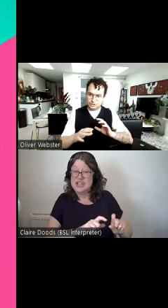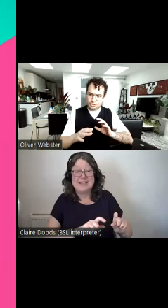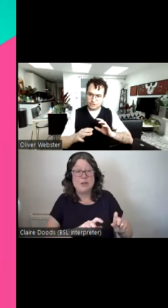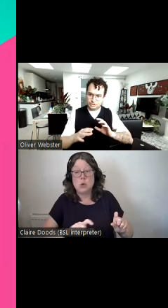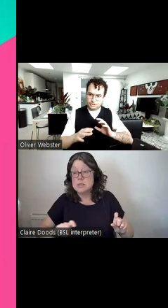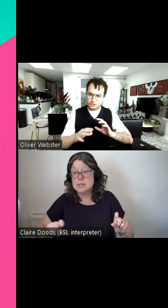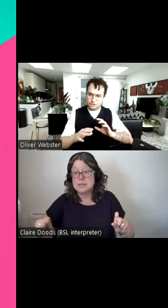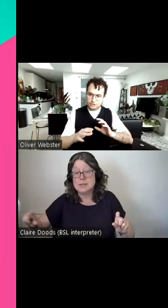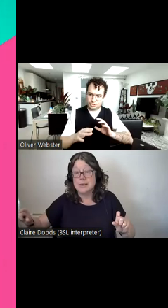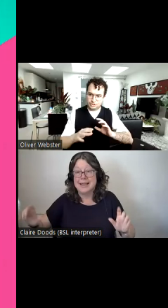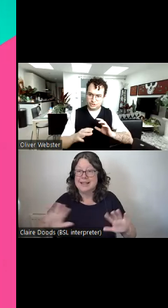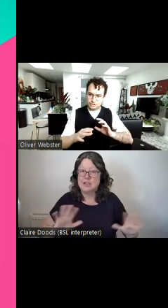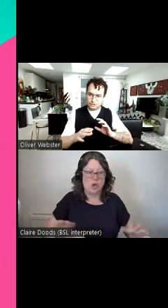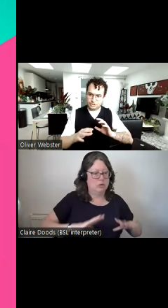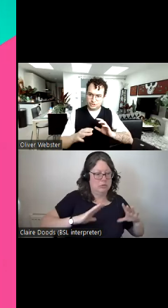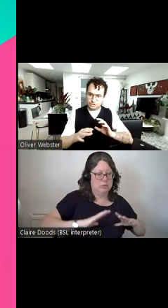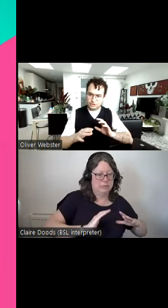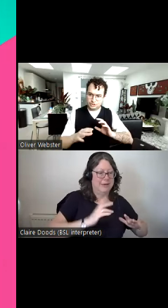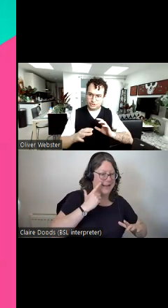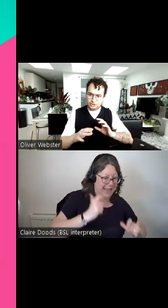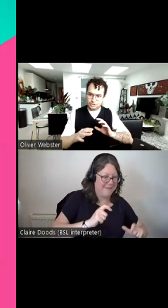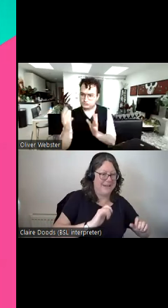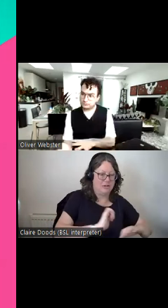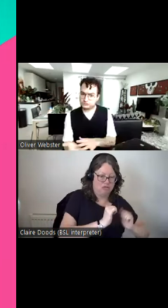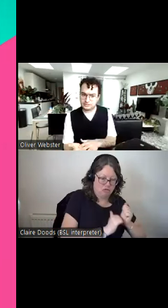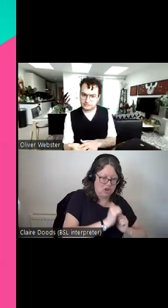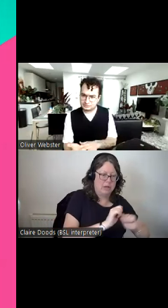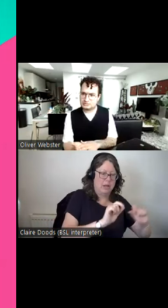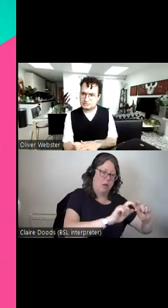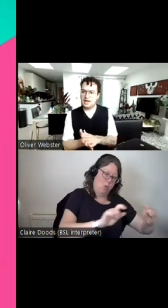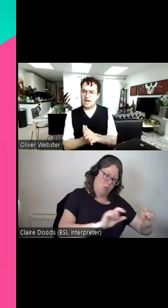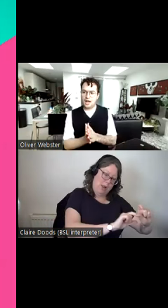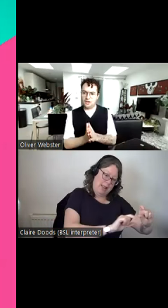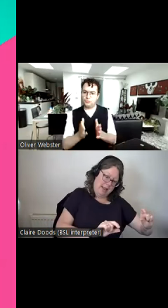They don't always split in what would be best practice for subtitles